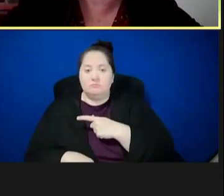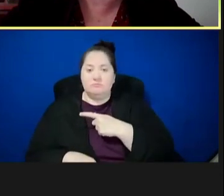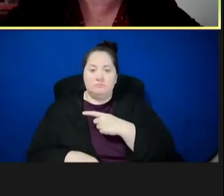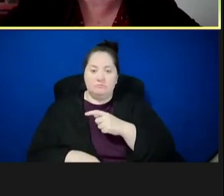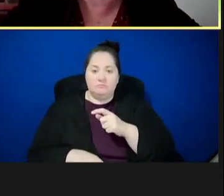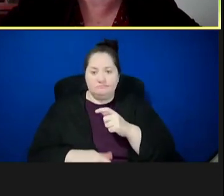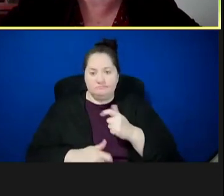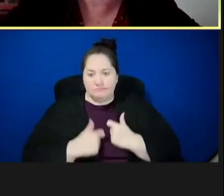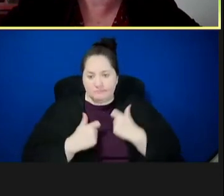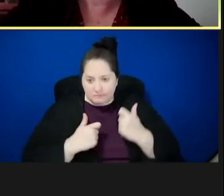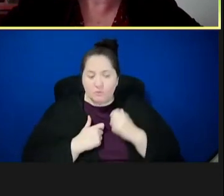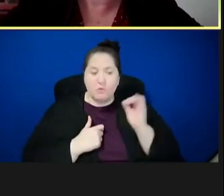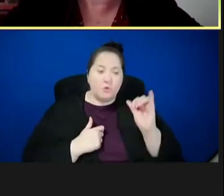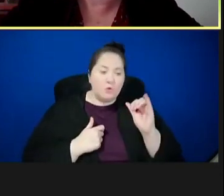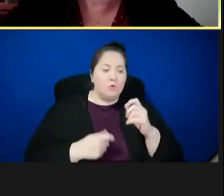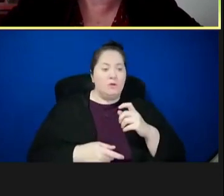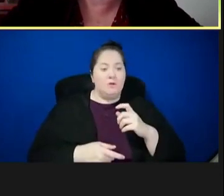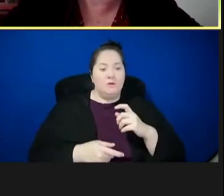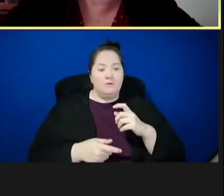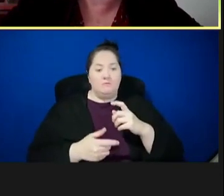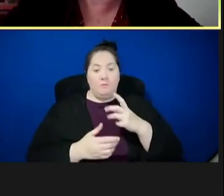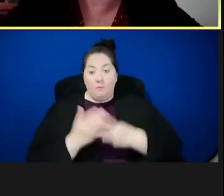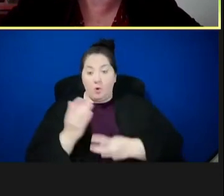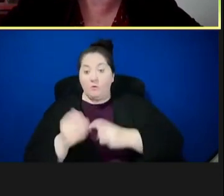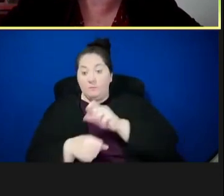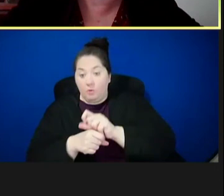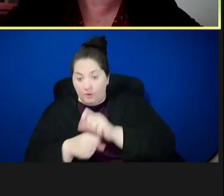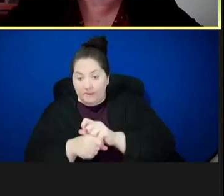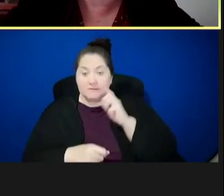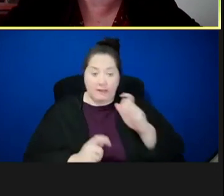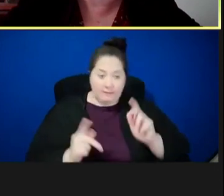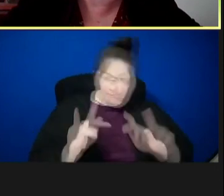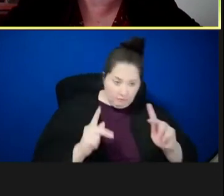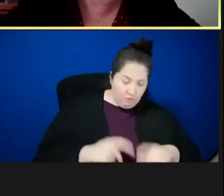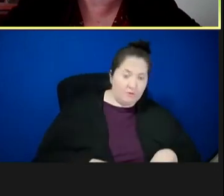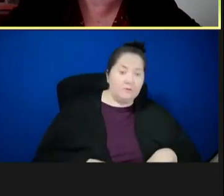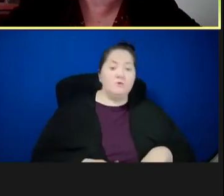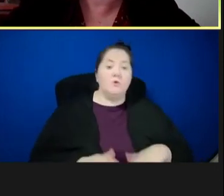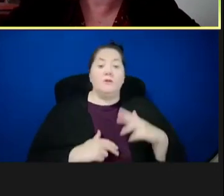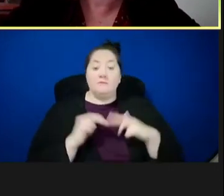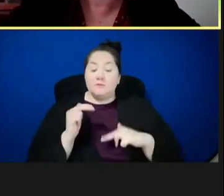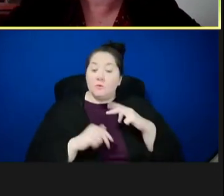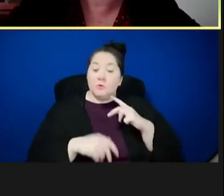the cooperative agreement, both directly with the facilities through quality improvement programs